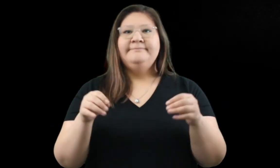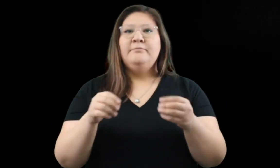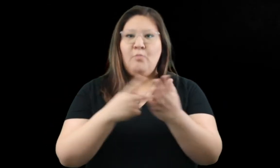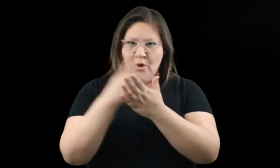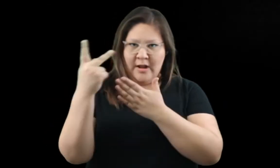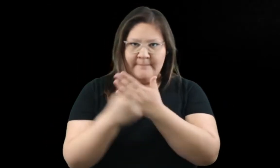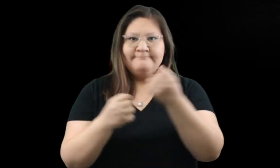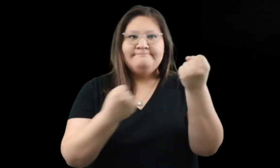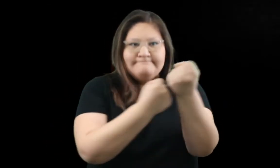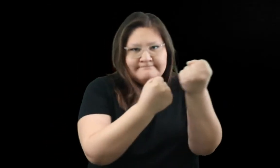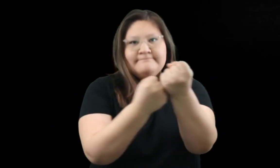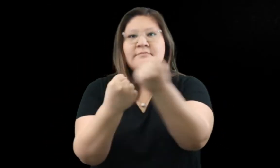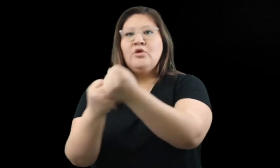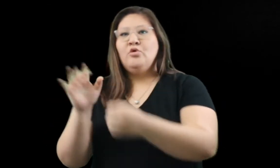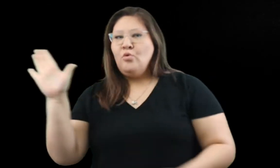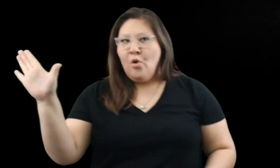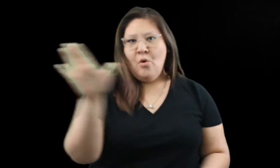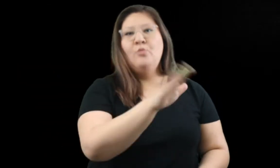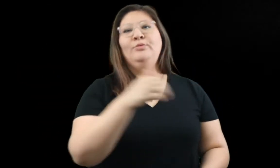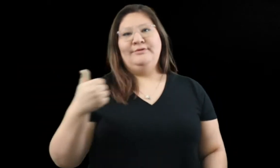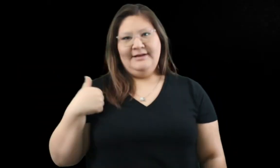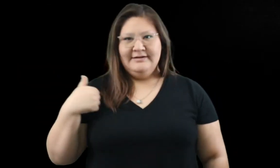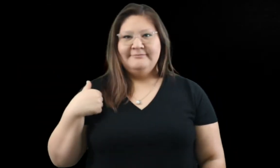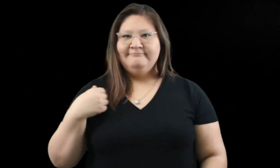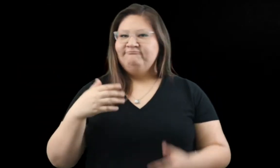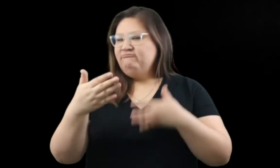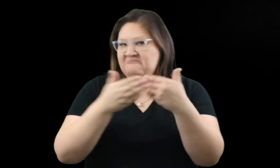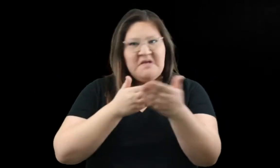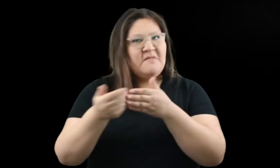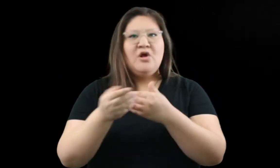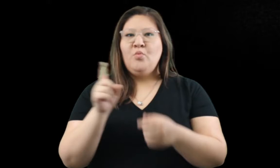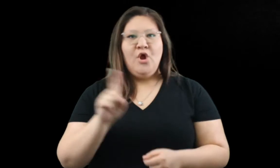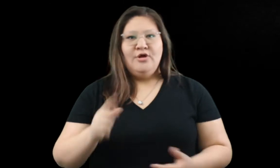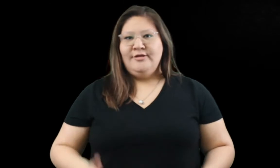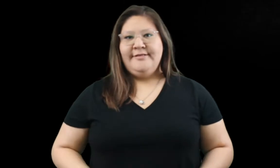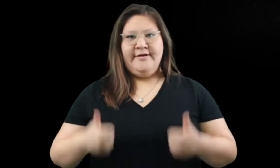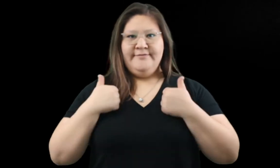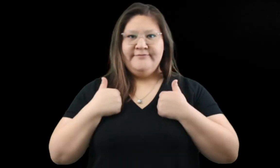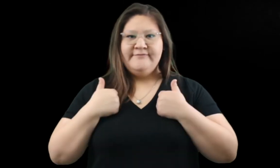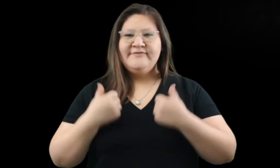I need a sign language program and they should be provided across Canada, no matter where we live.